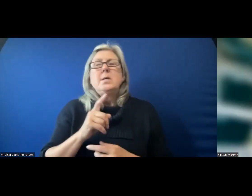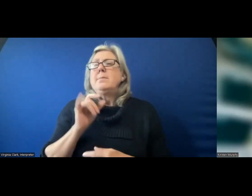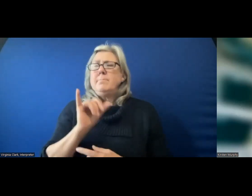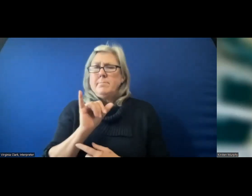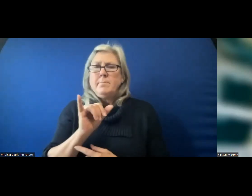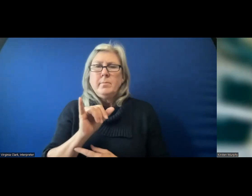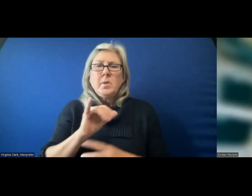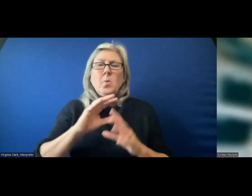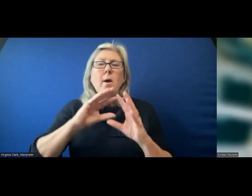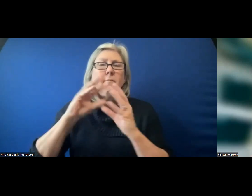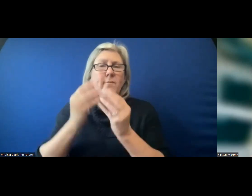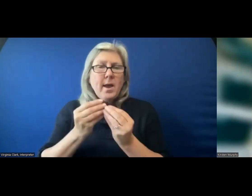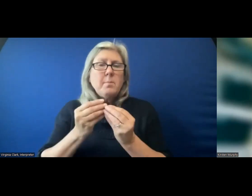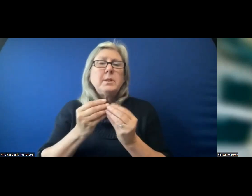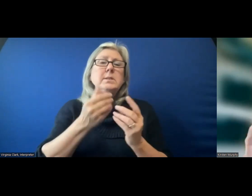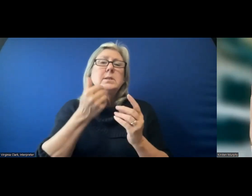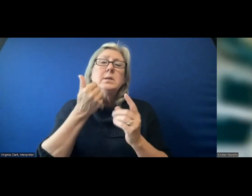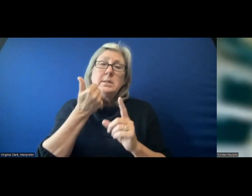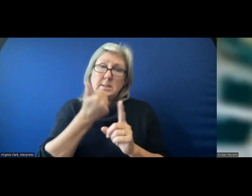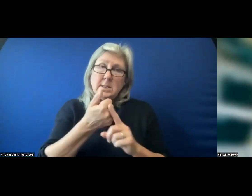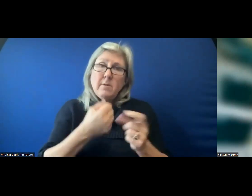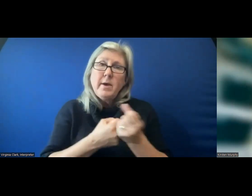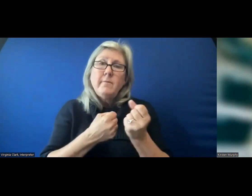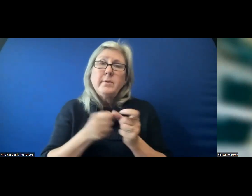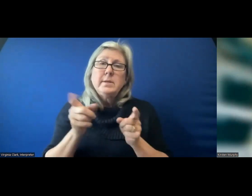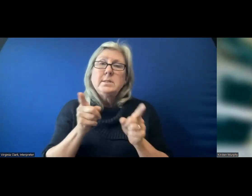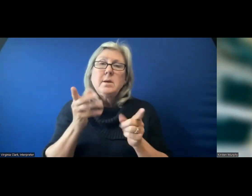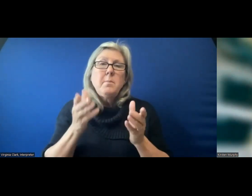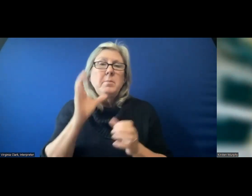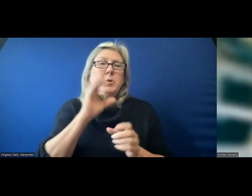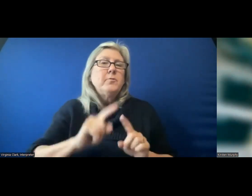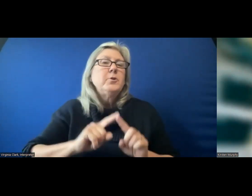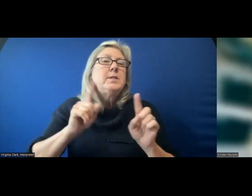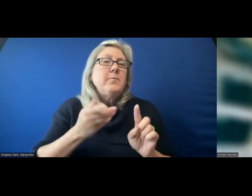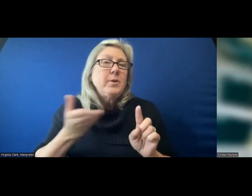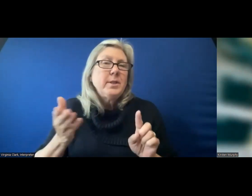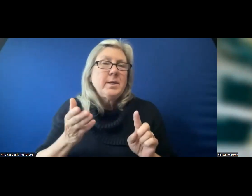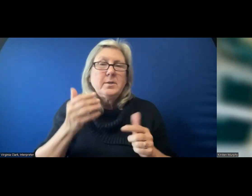self advocates might be seeking sort of slightly different things in the models that they wanted,